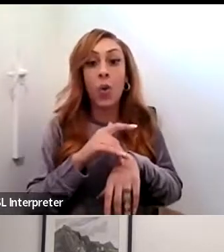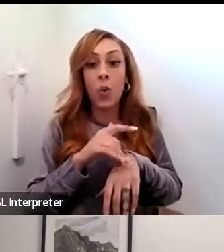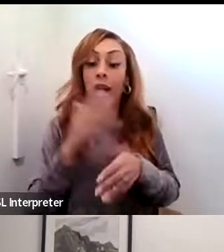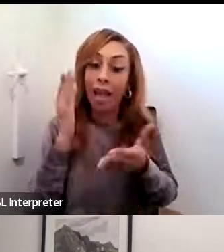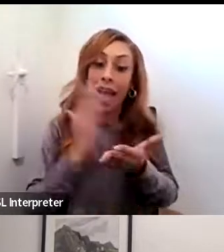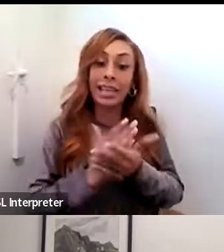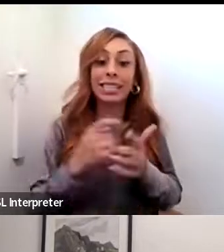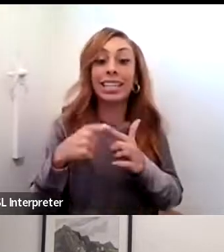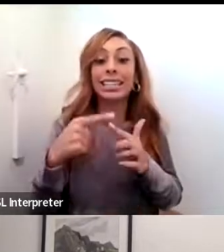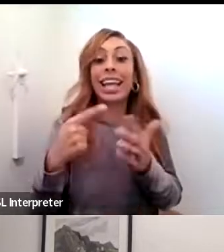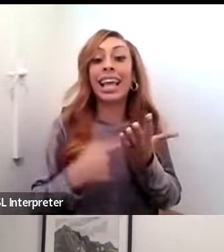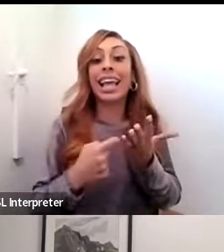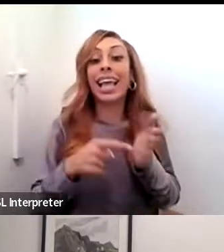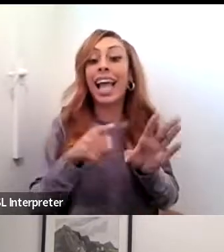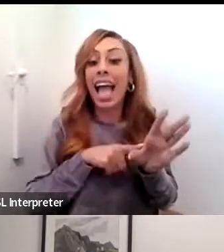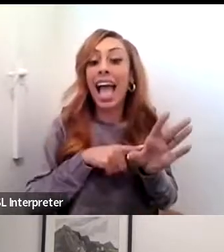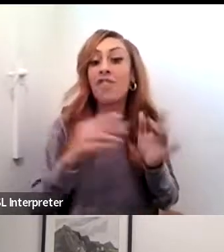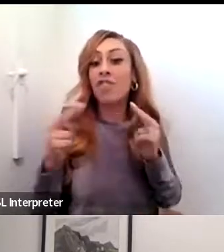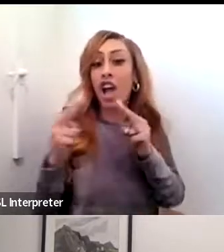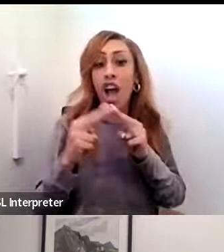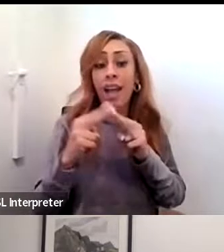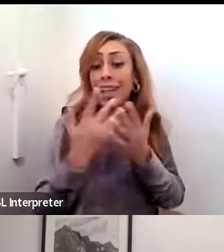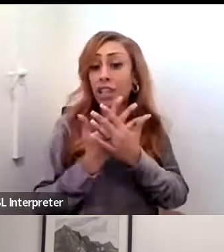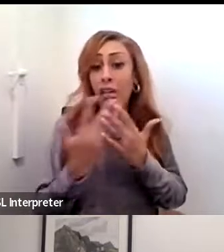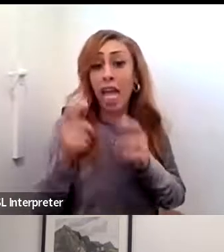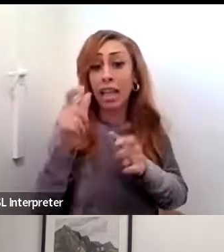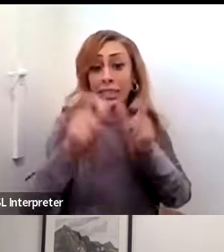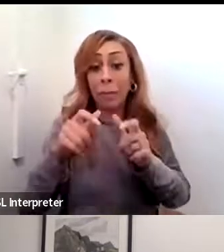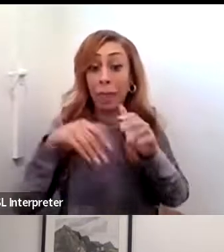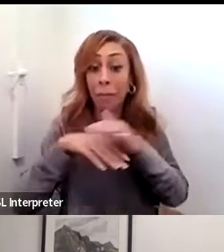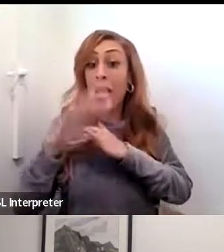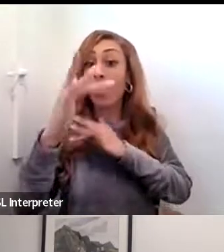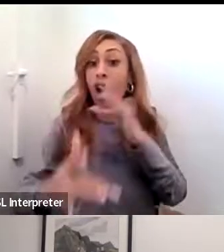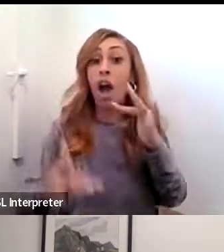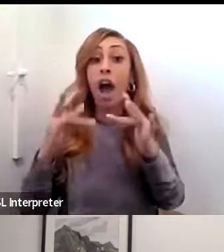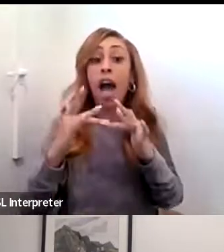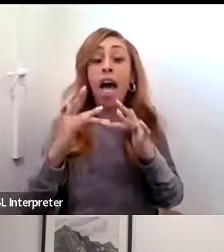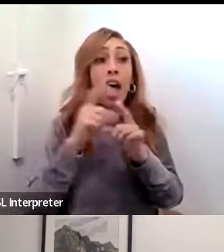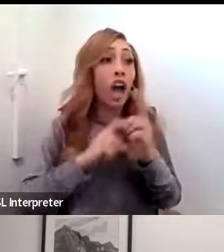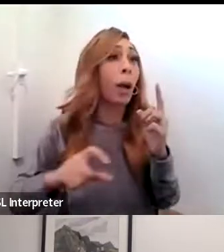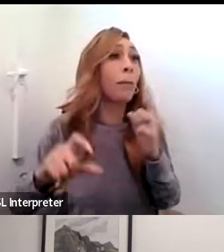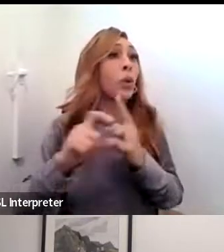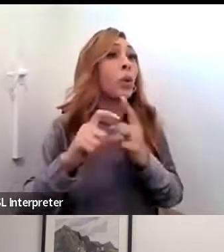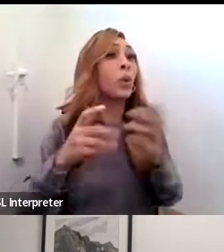Kerry contacted a lot of people in her online community, who we would just chat - come to forums